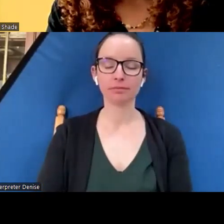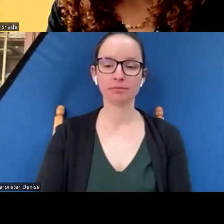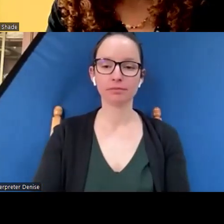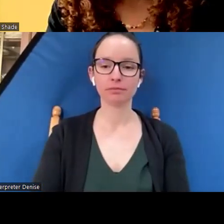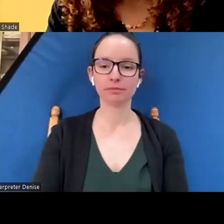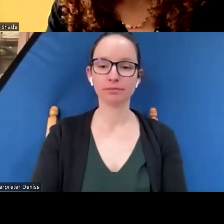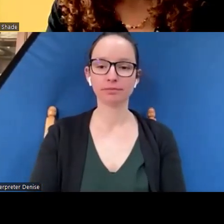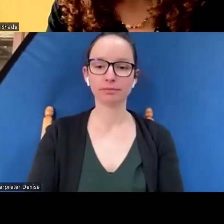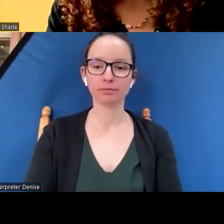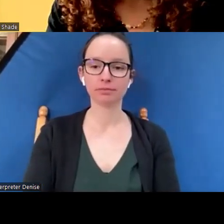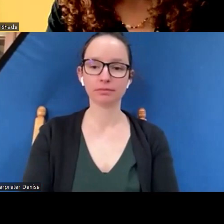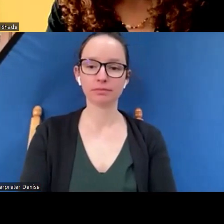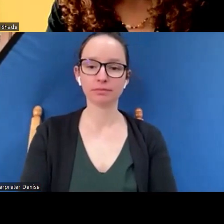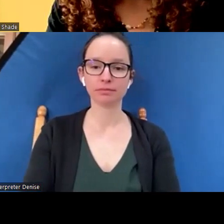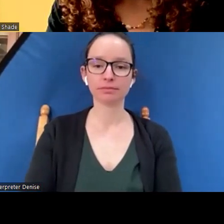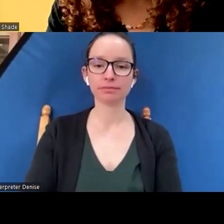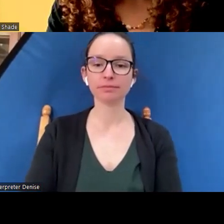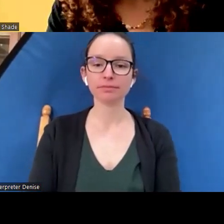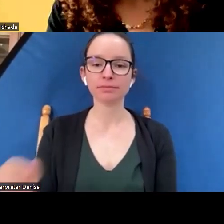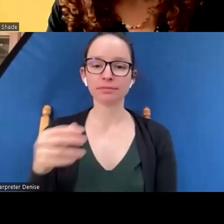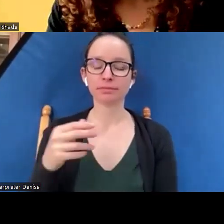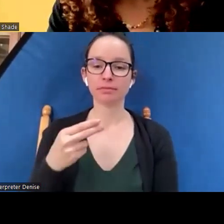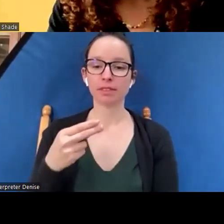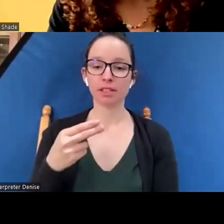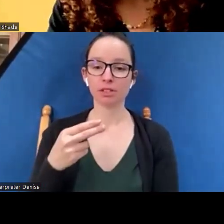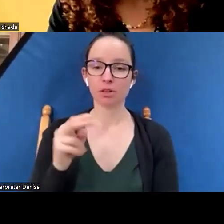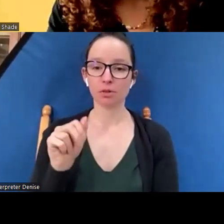Hailey, anything to add to that?